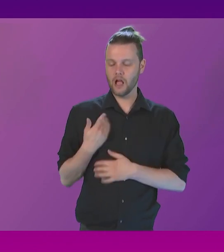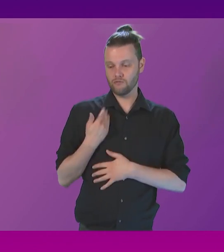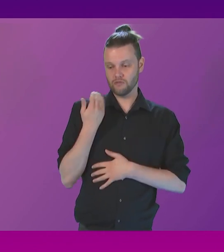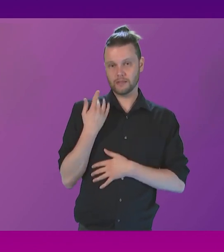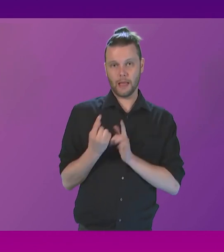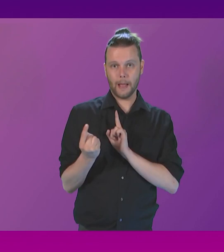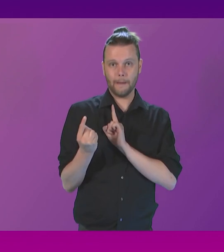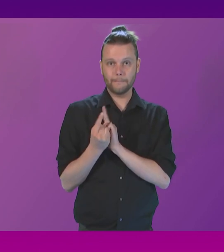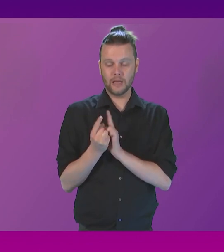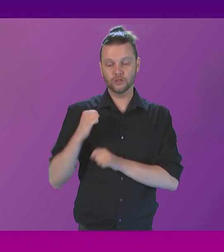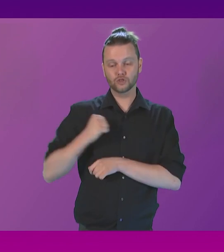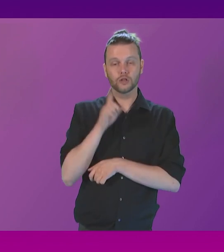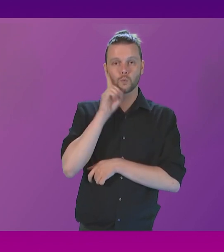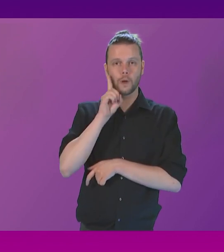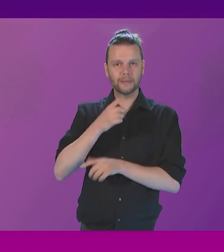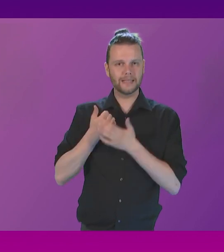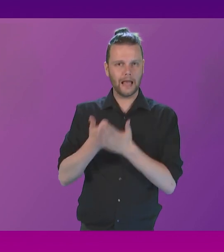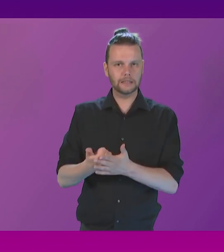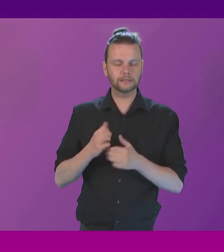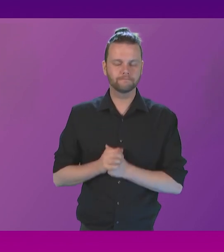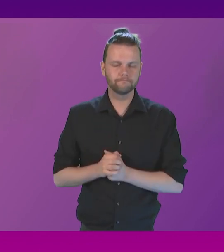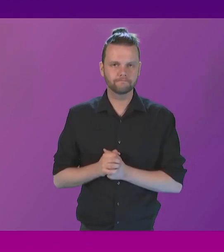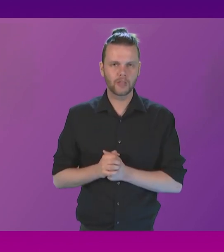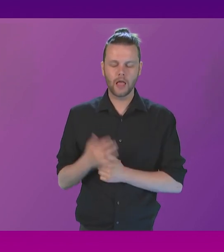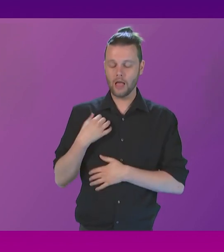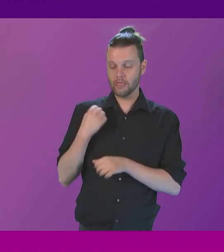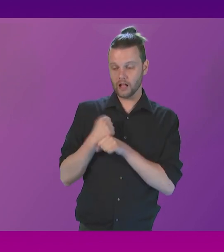Scottish Women’s Aid on this. The Scottish Government has previously stated that there